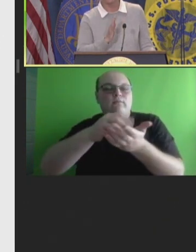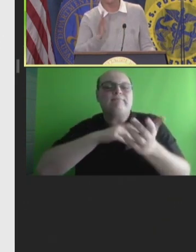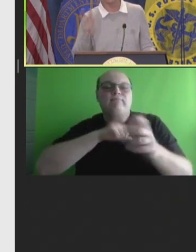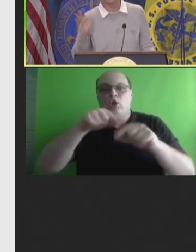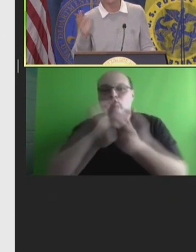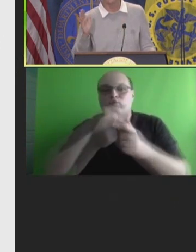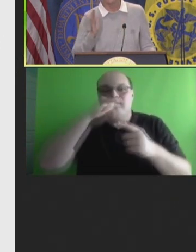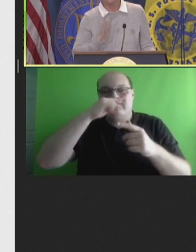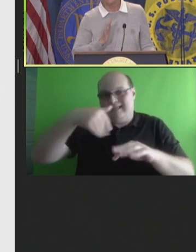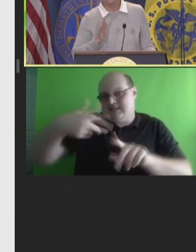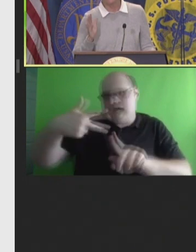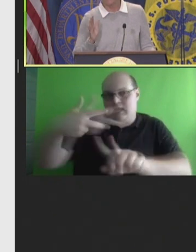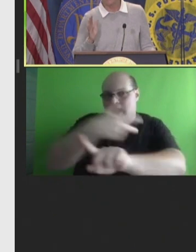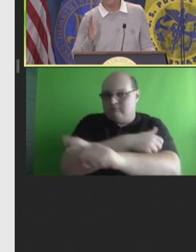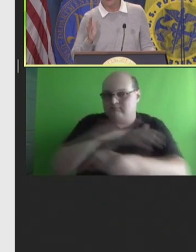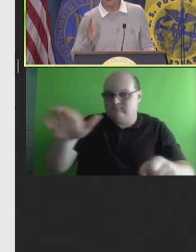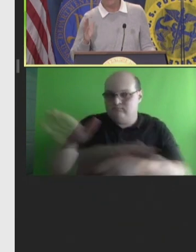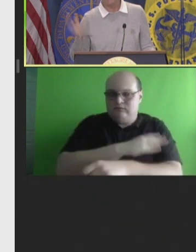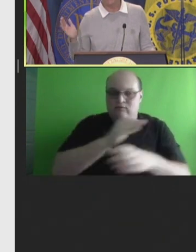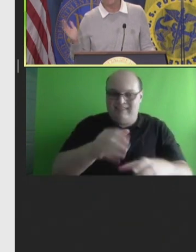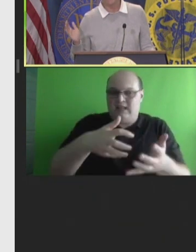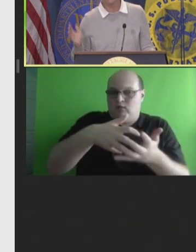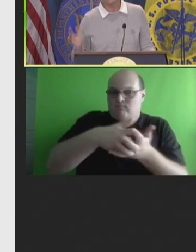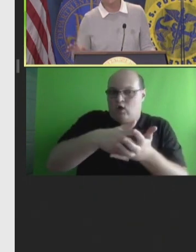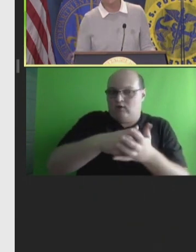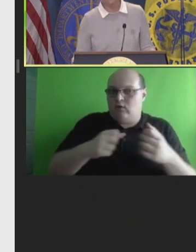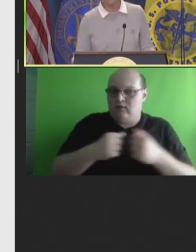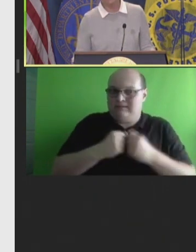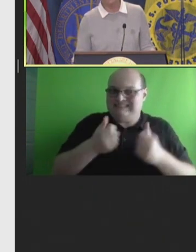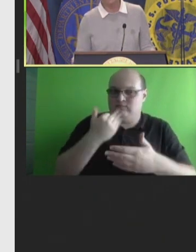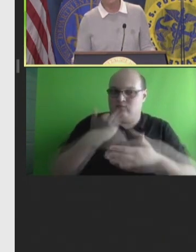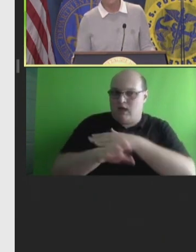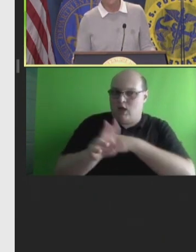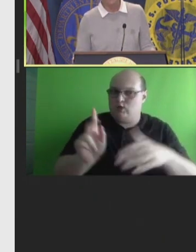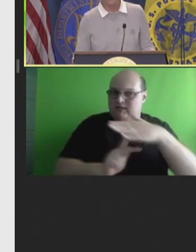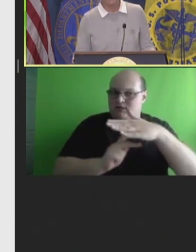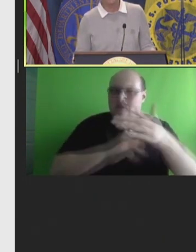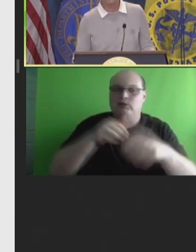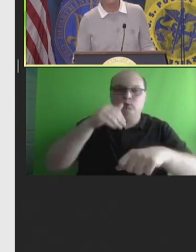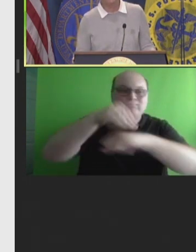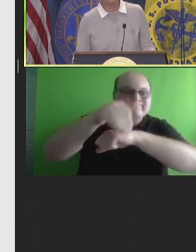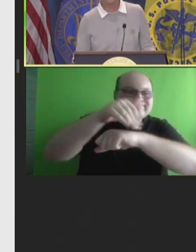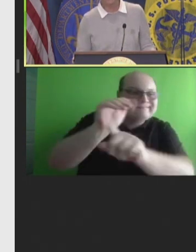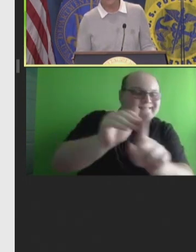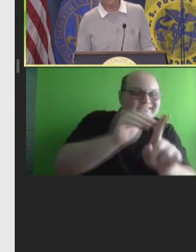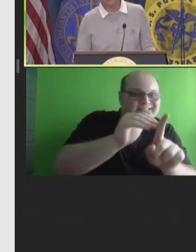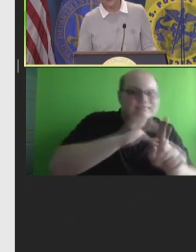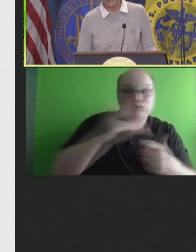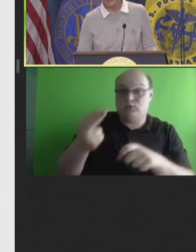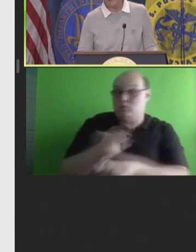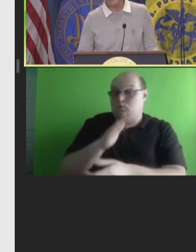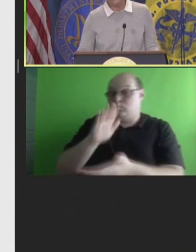cohort that is vulnerable before they're entering kindergarten. Using school-located vaccination